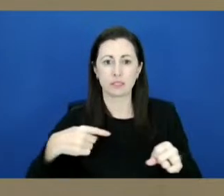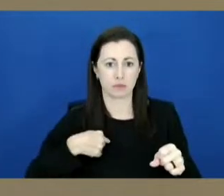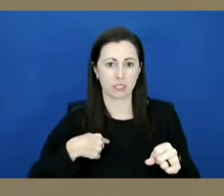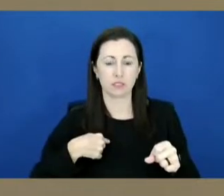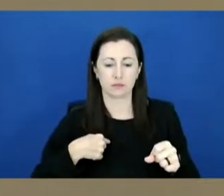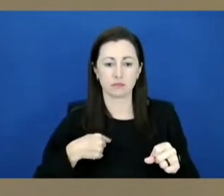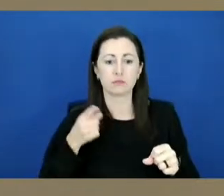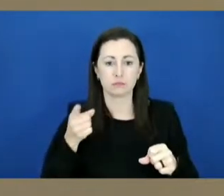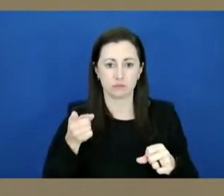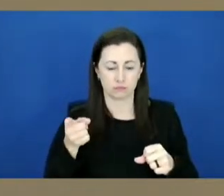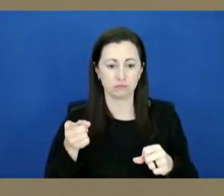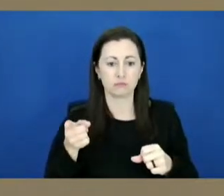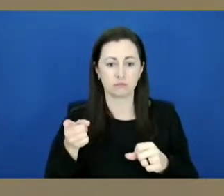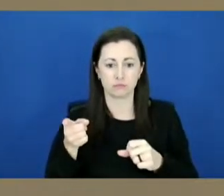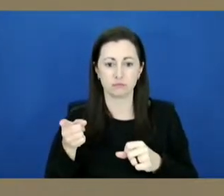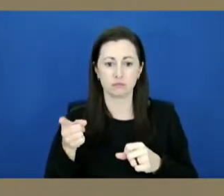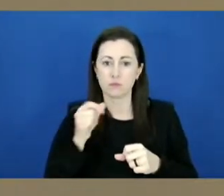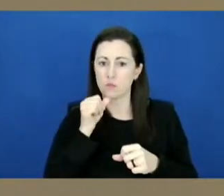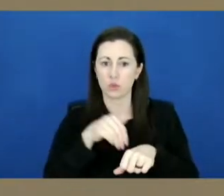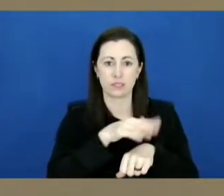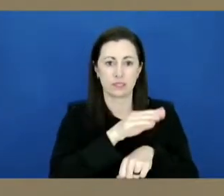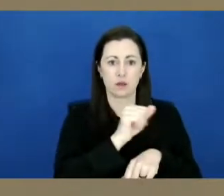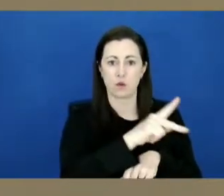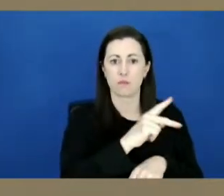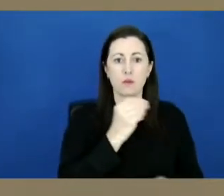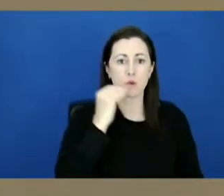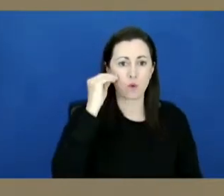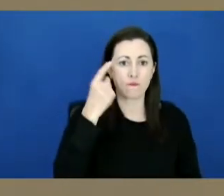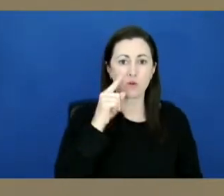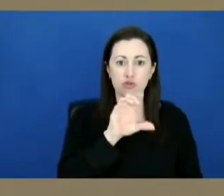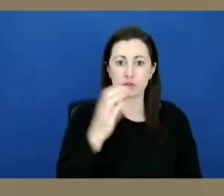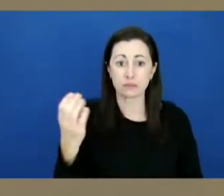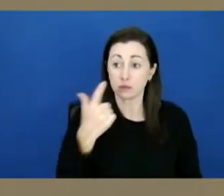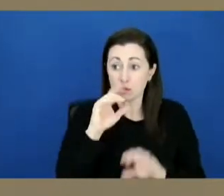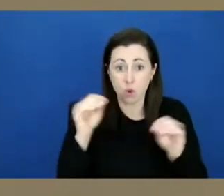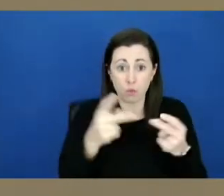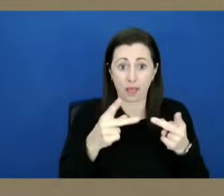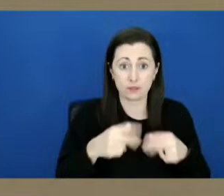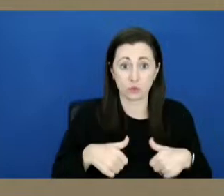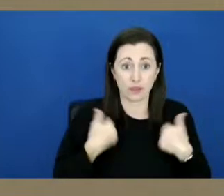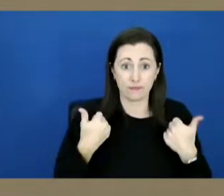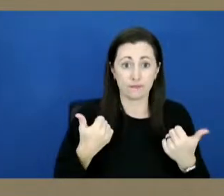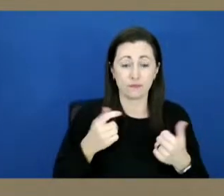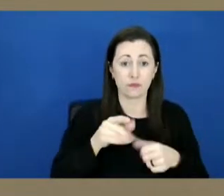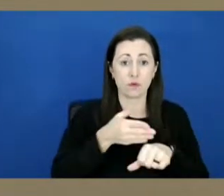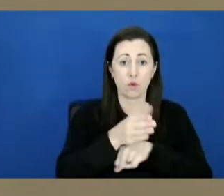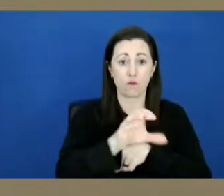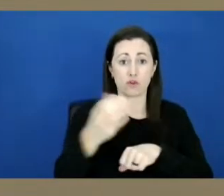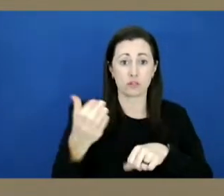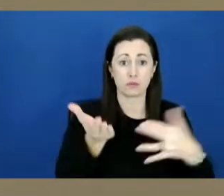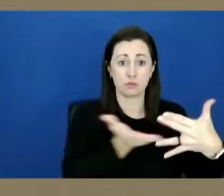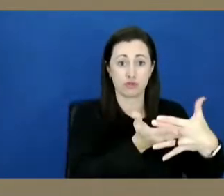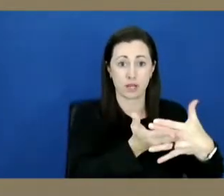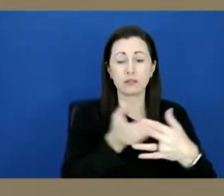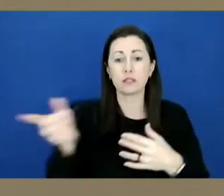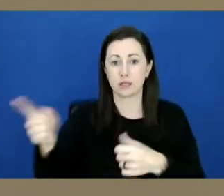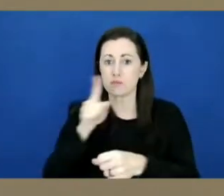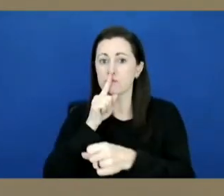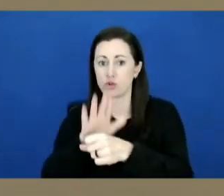WITHOUT COST. AND HE PROMISED ME THAT HE WOULD NOT SEND THEM HOME FOR CHRISTMAS.